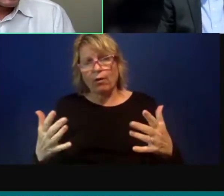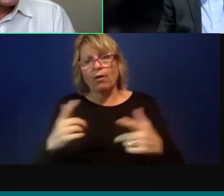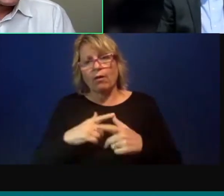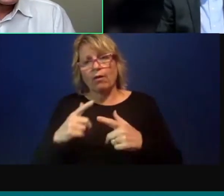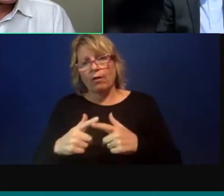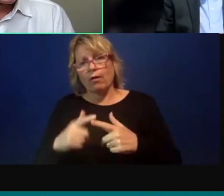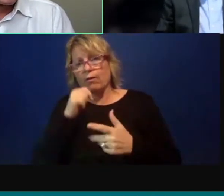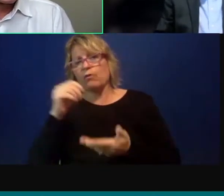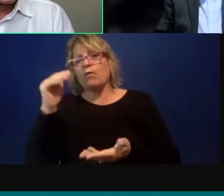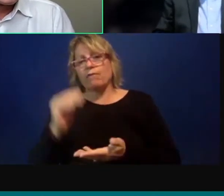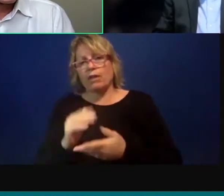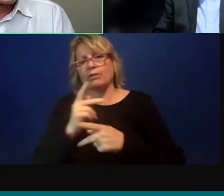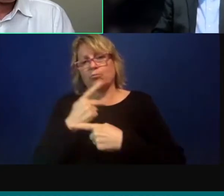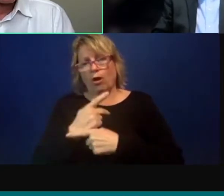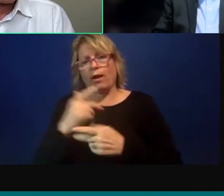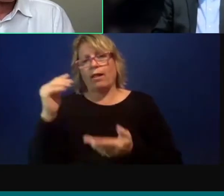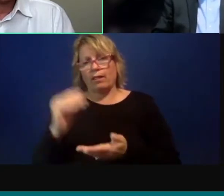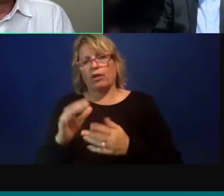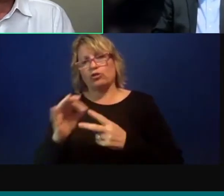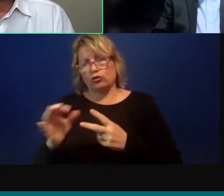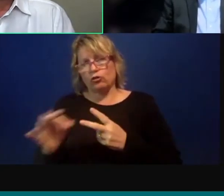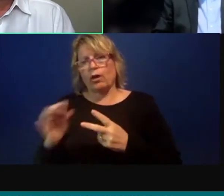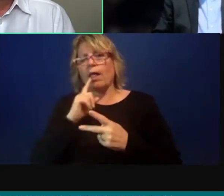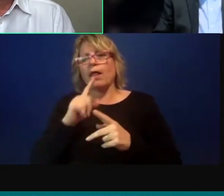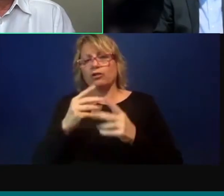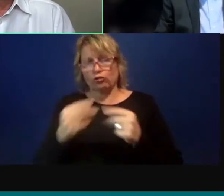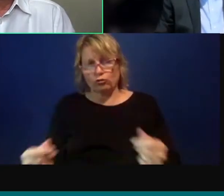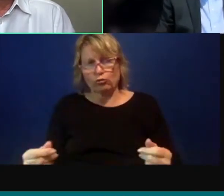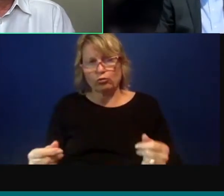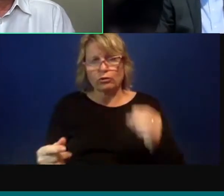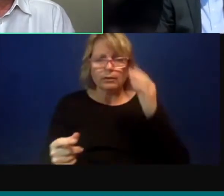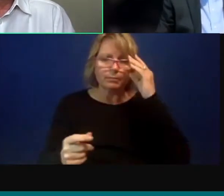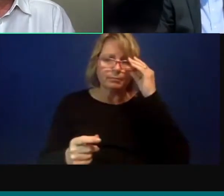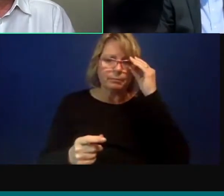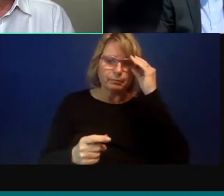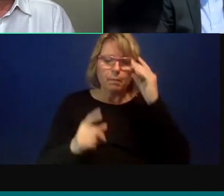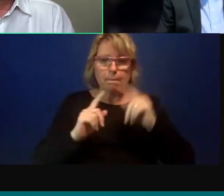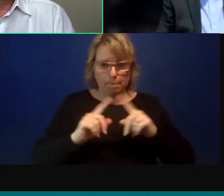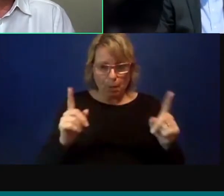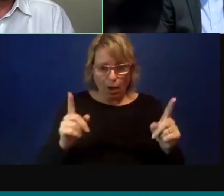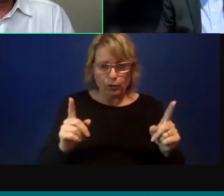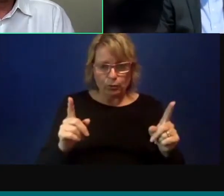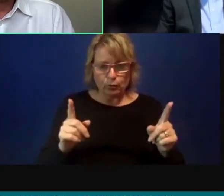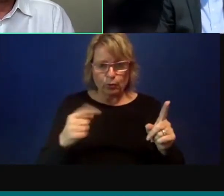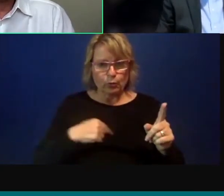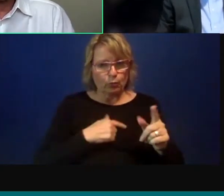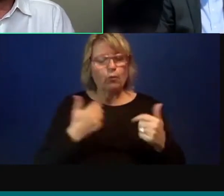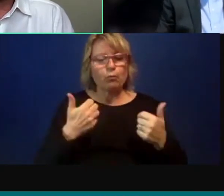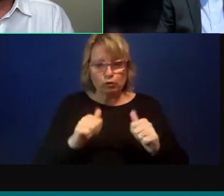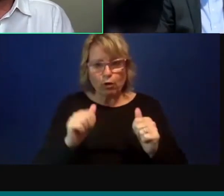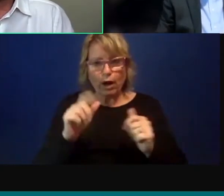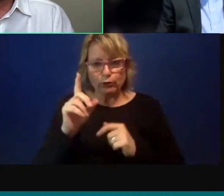products and less choice and less evolution. But what we try to do is we always try to think